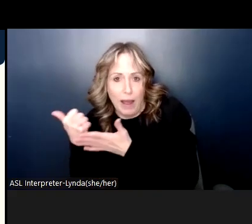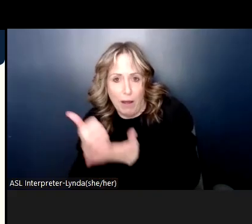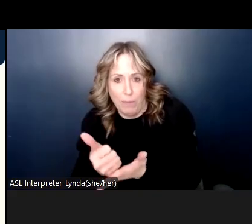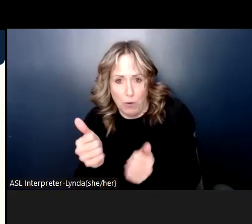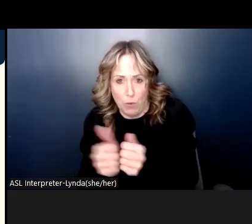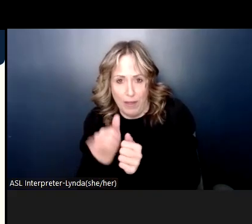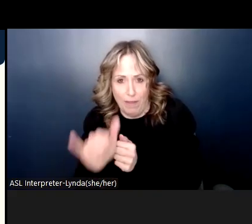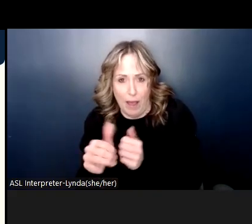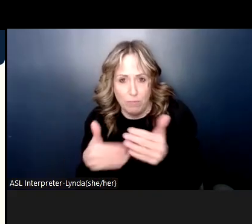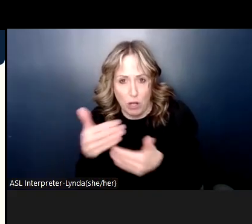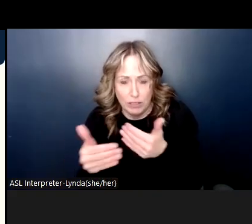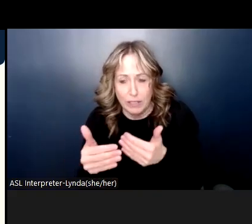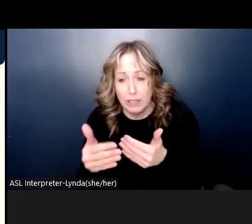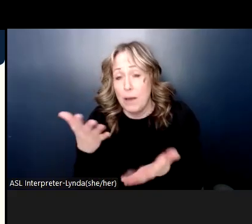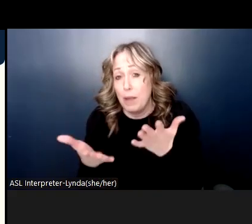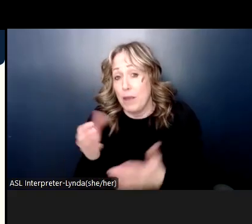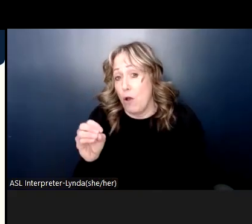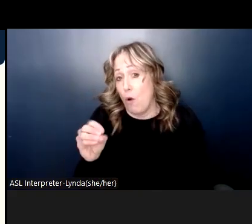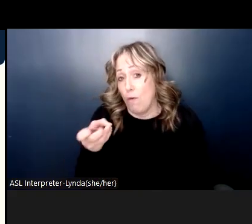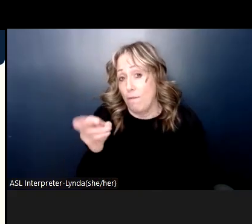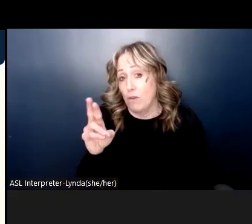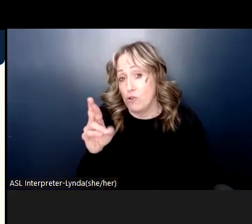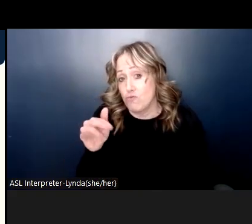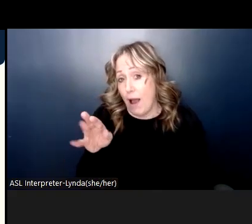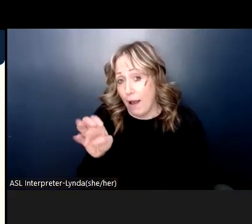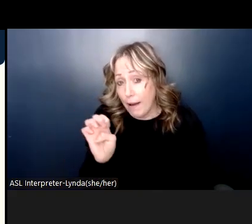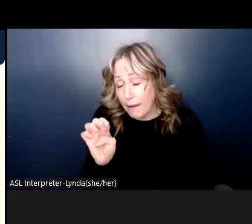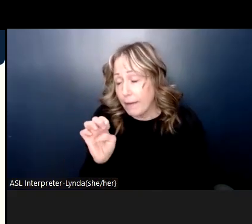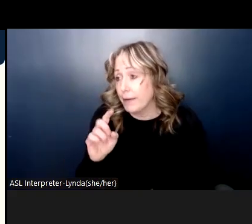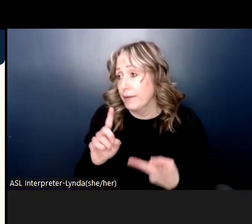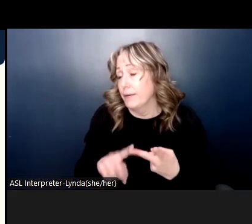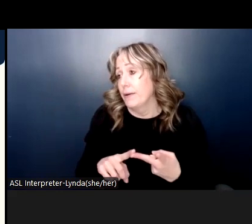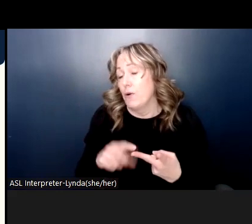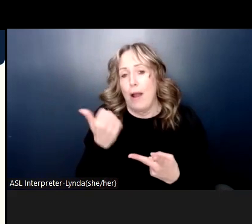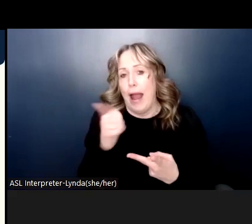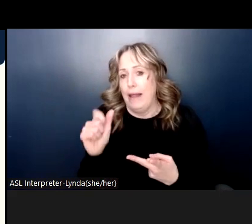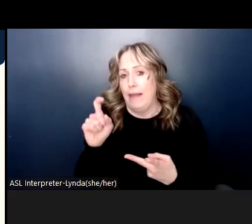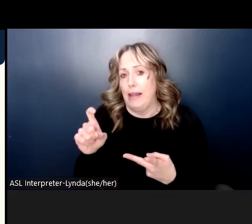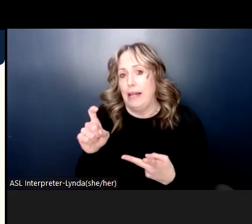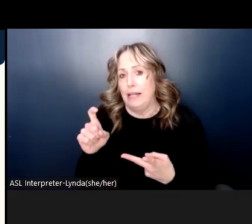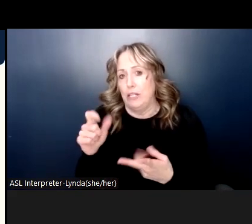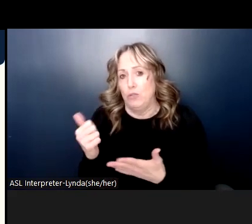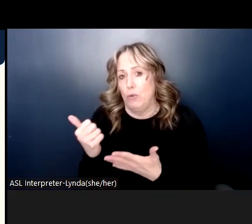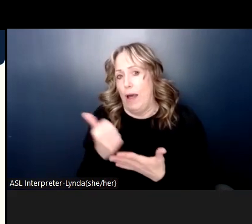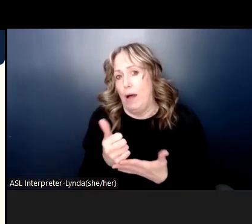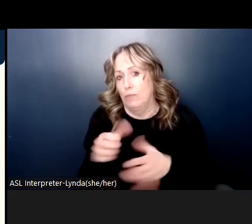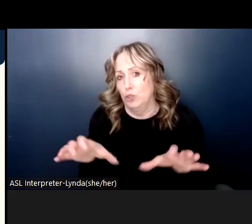Do an override, anything that they need to do to help you get on your way with the transaction.